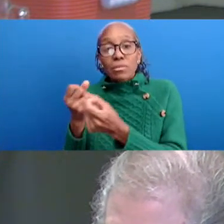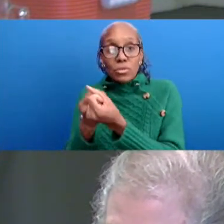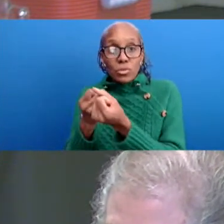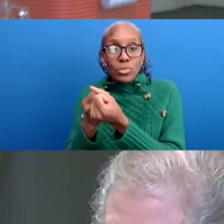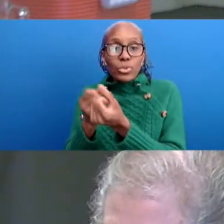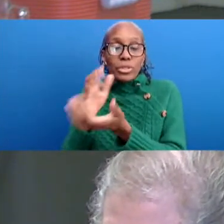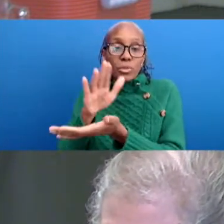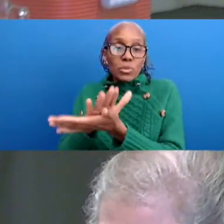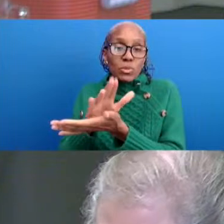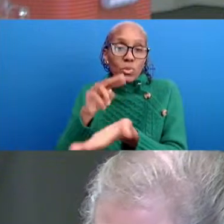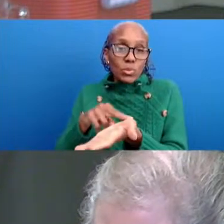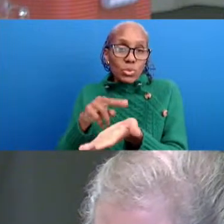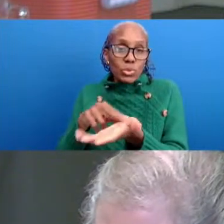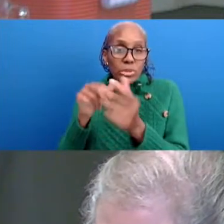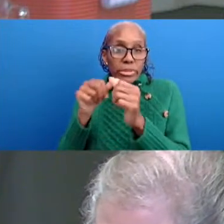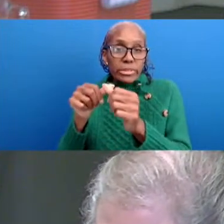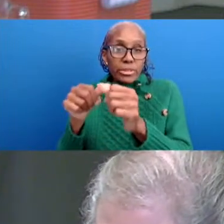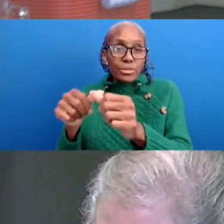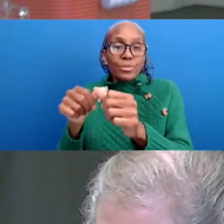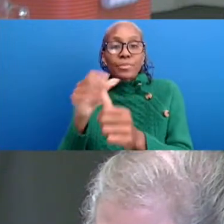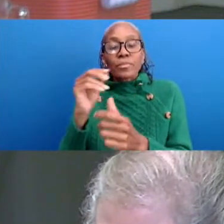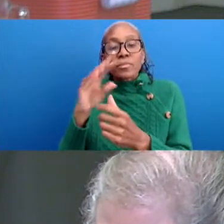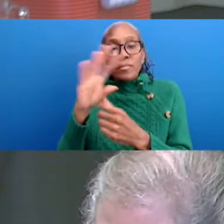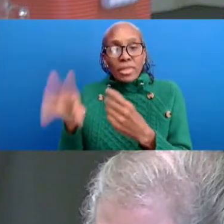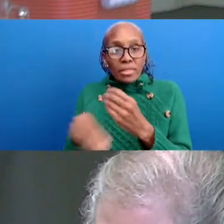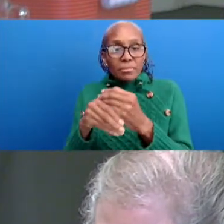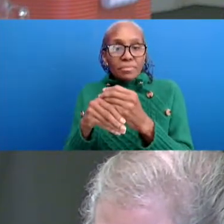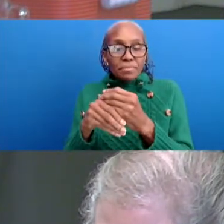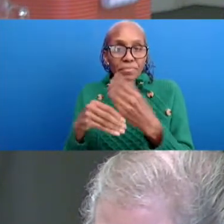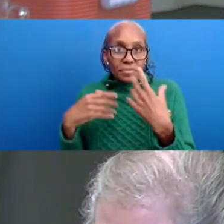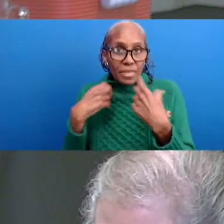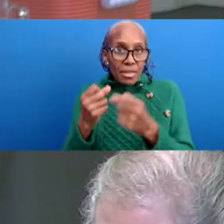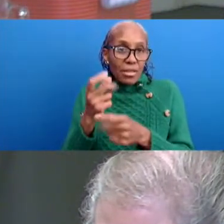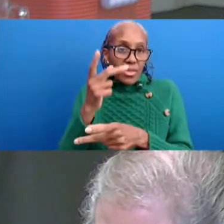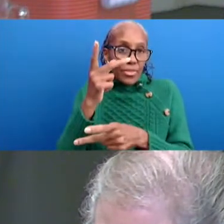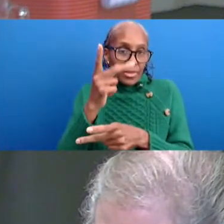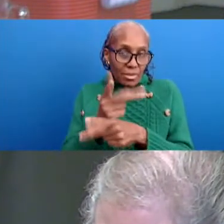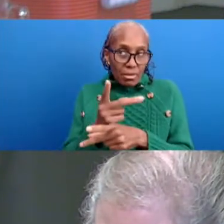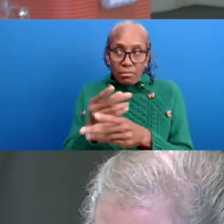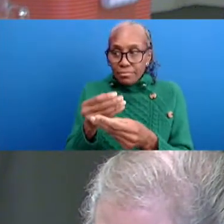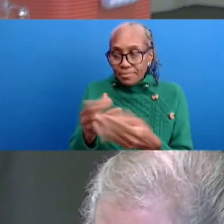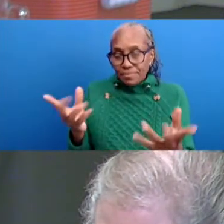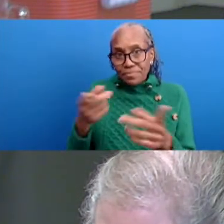BUT THE FACT THAT MECKLENBURG